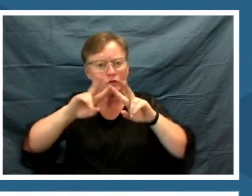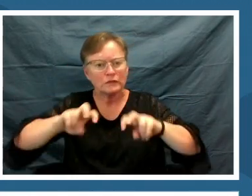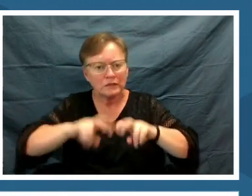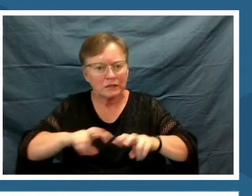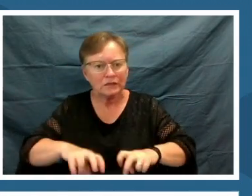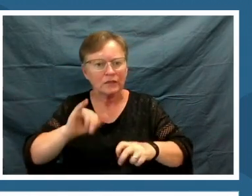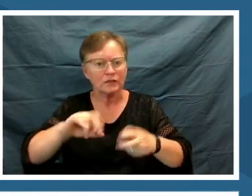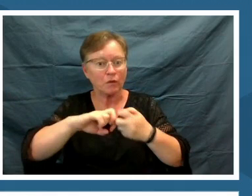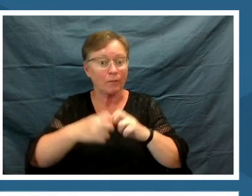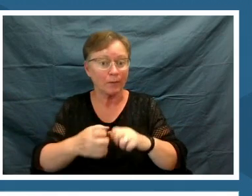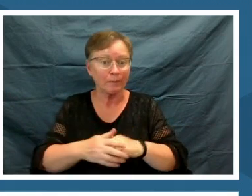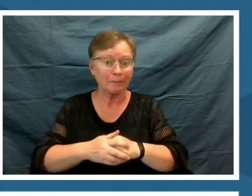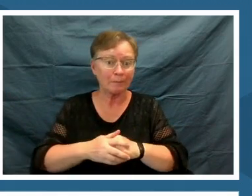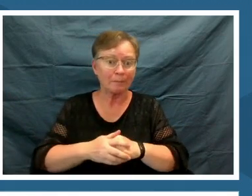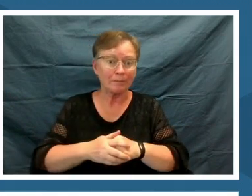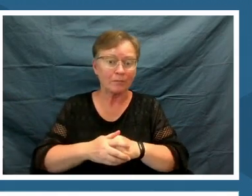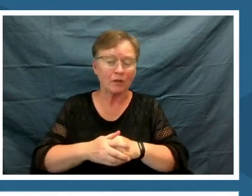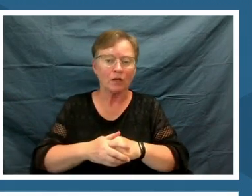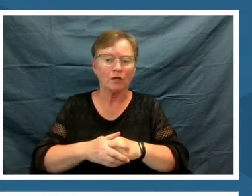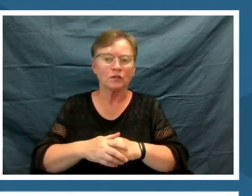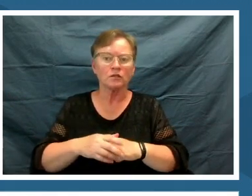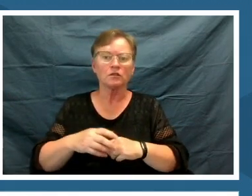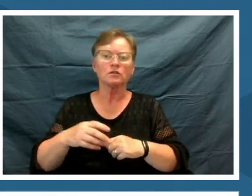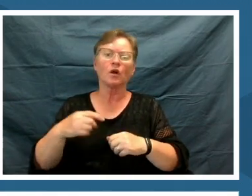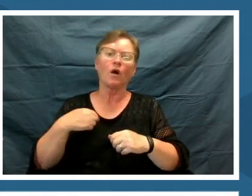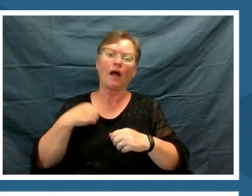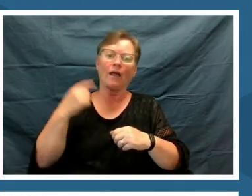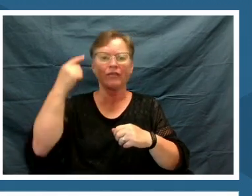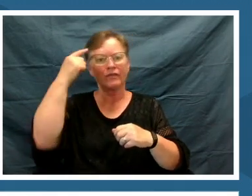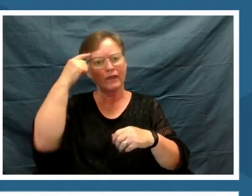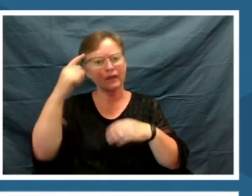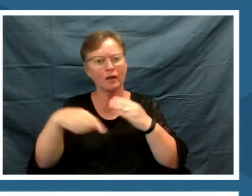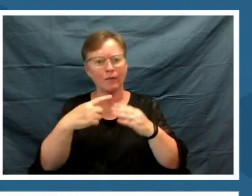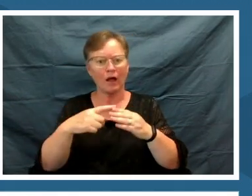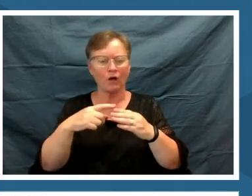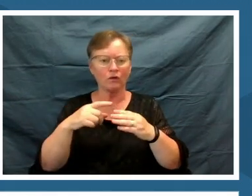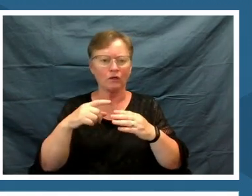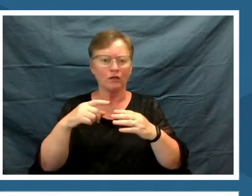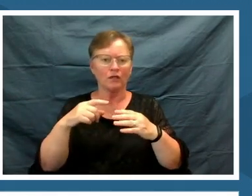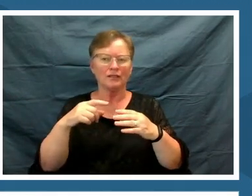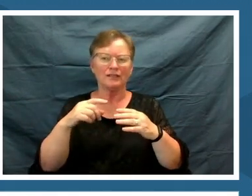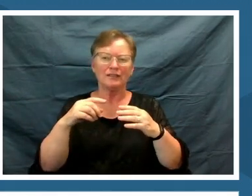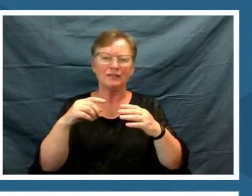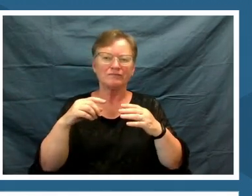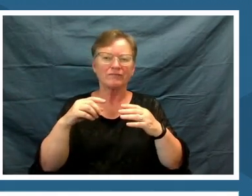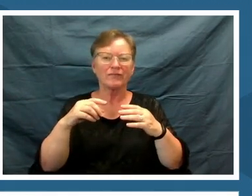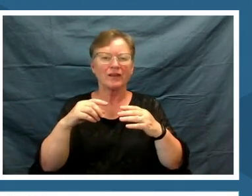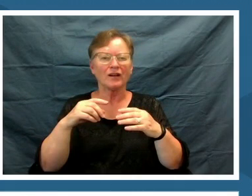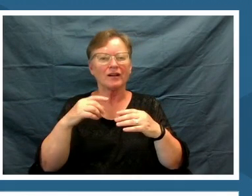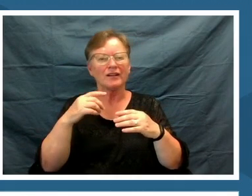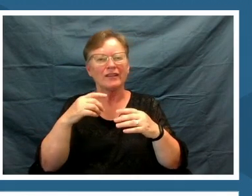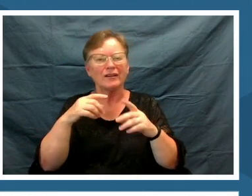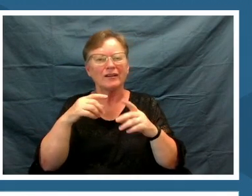about role of a teacher in convergence education